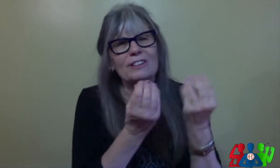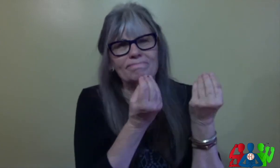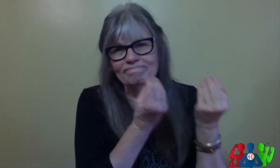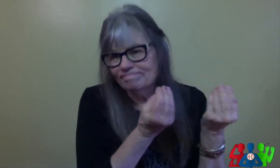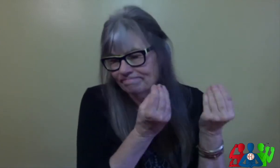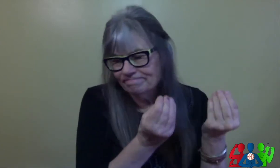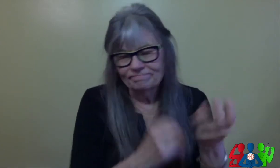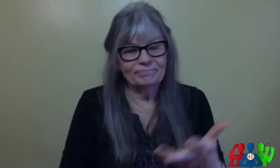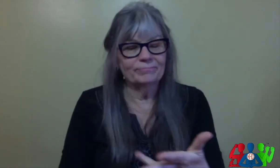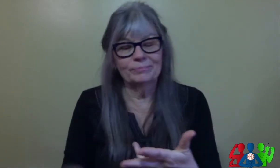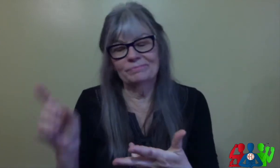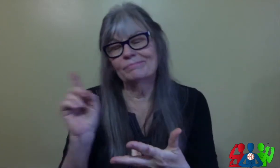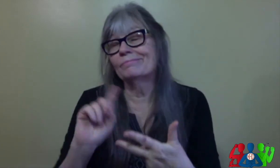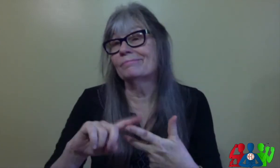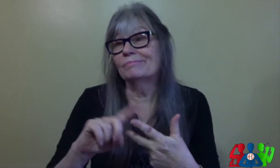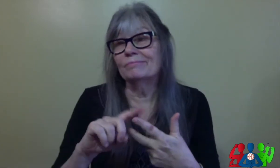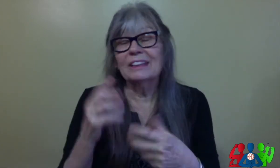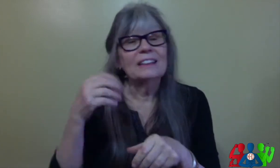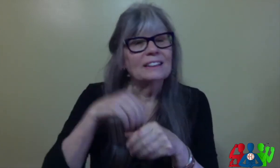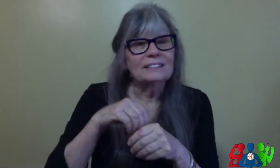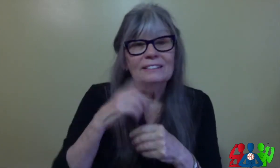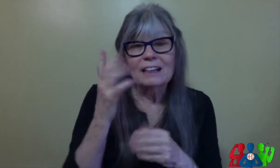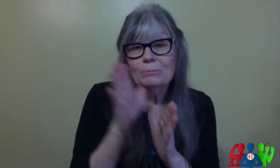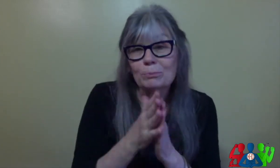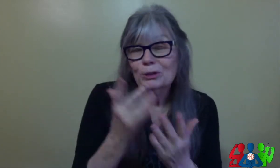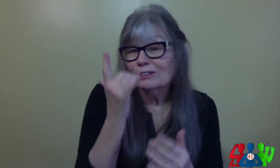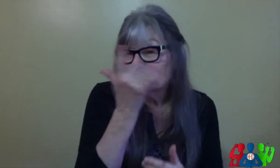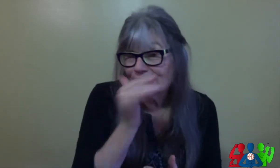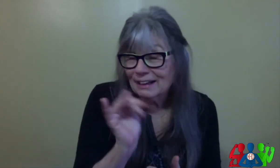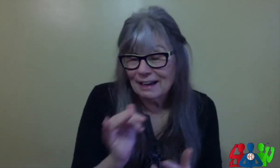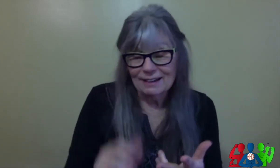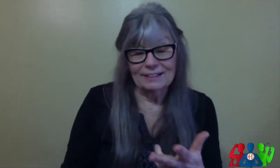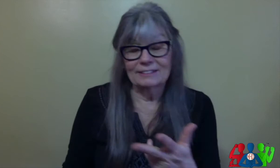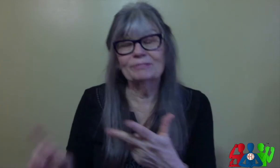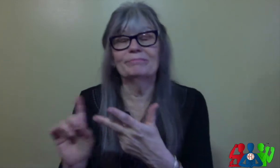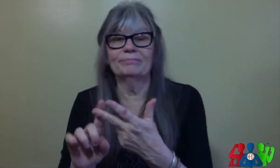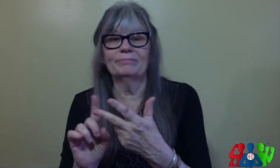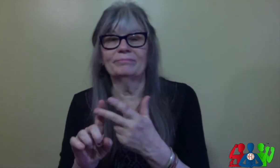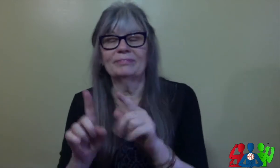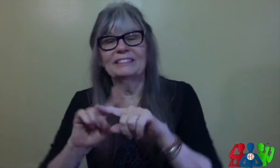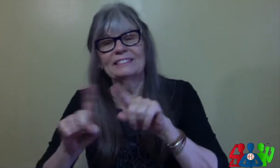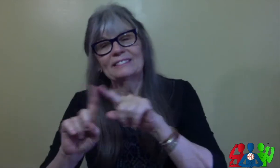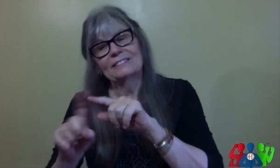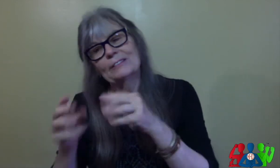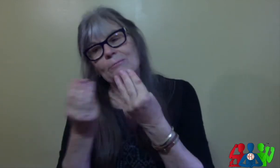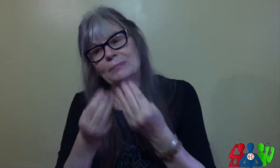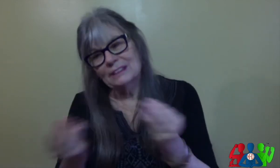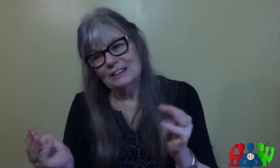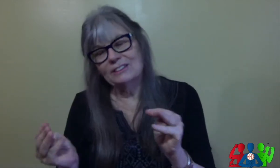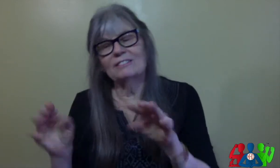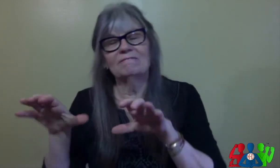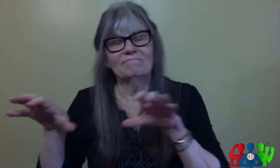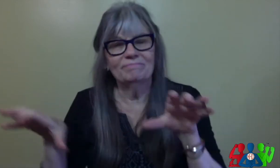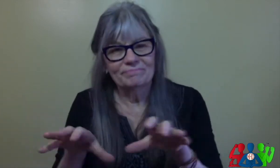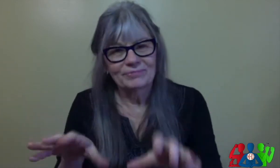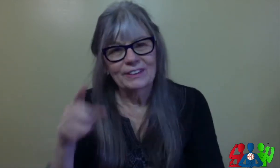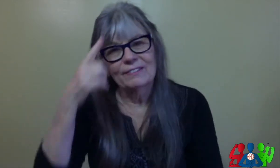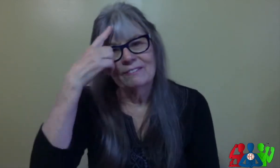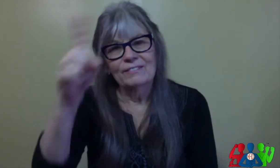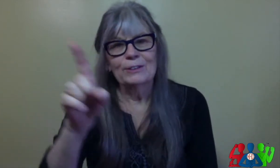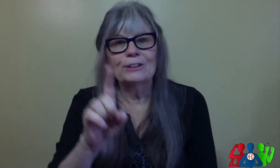explain about how we've developed the book, what the inside of the book looks like,